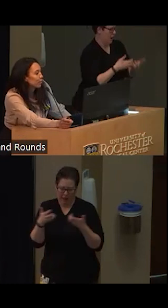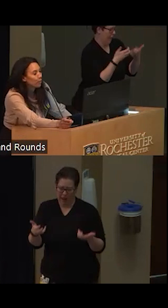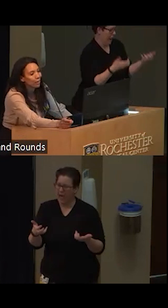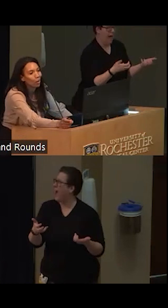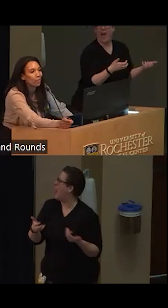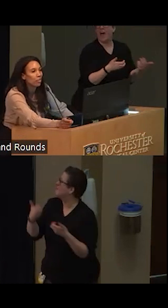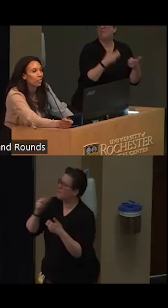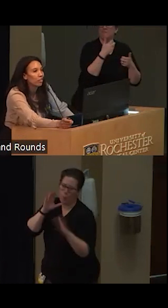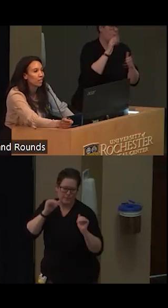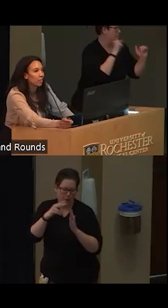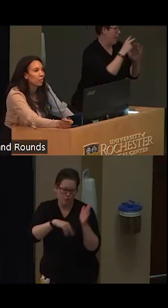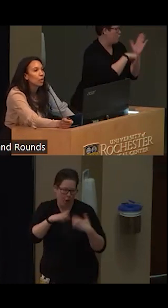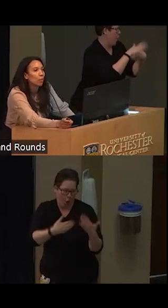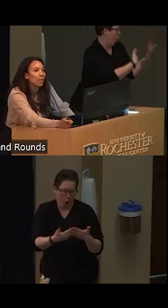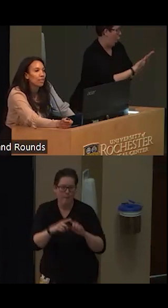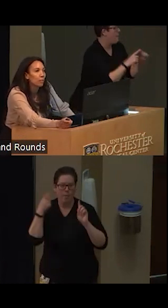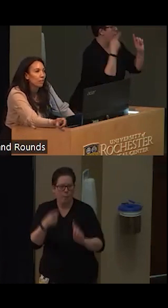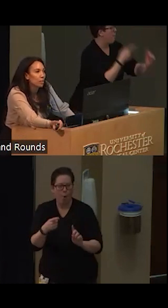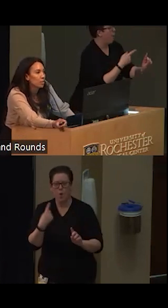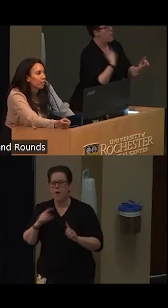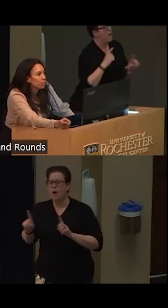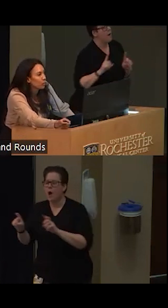expect you to read it all but the gist of it is we wanted to see what everyone's experience